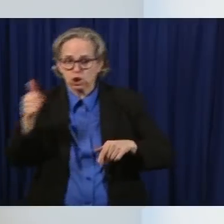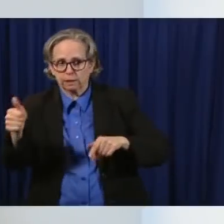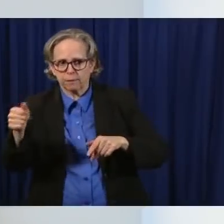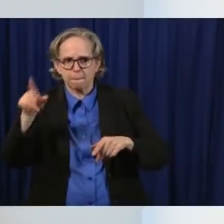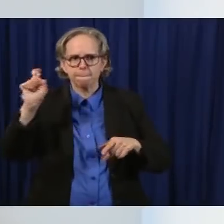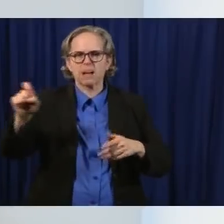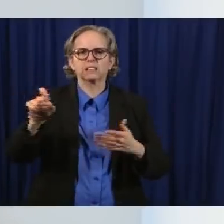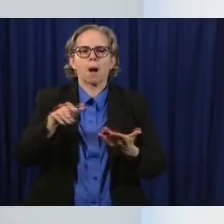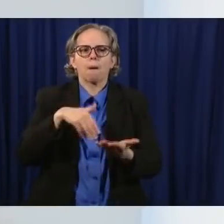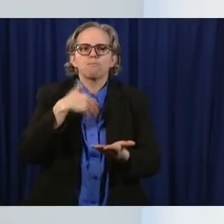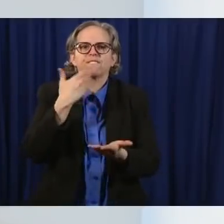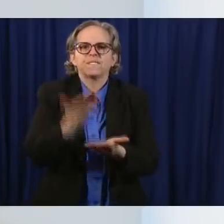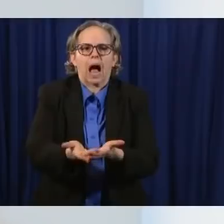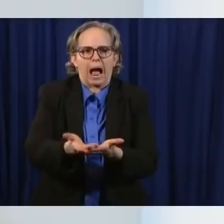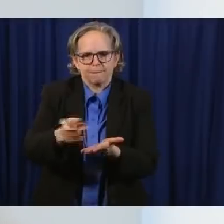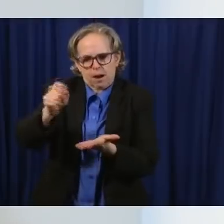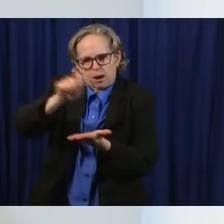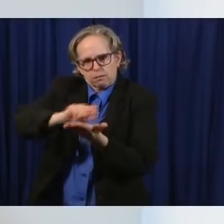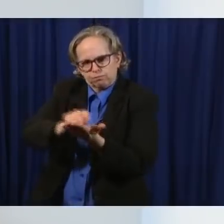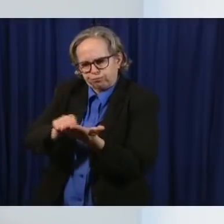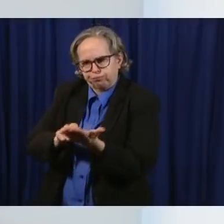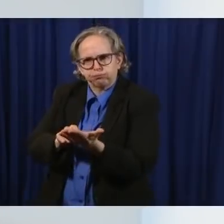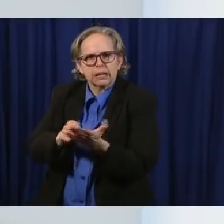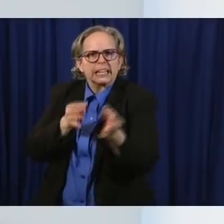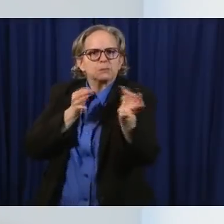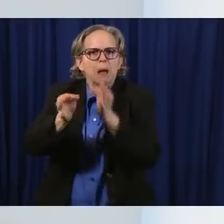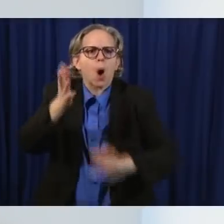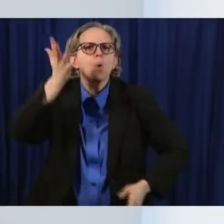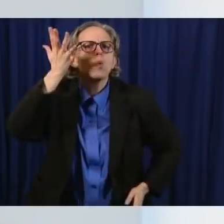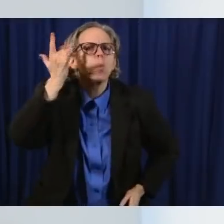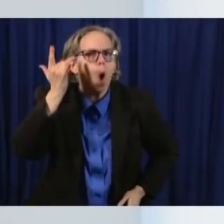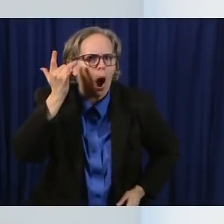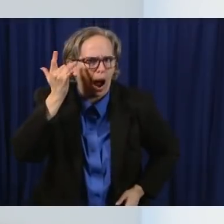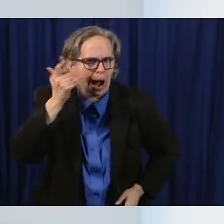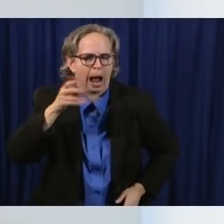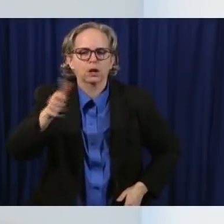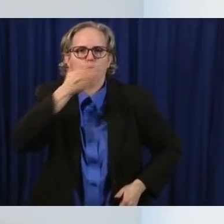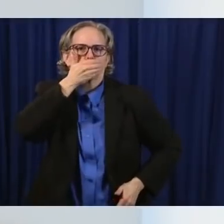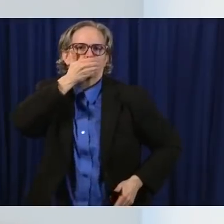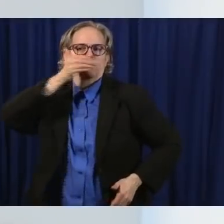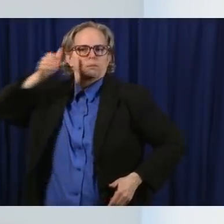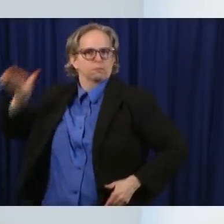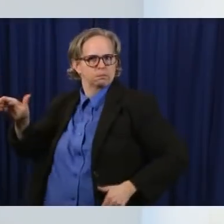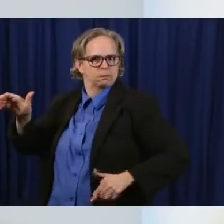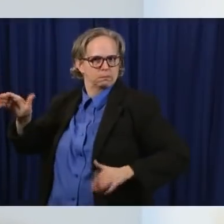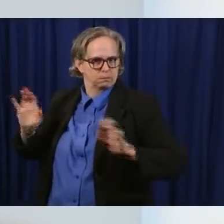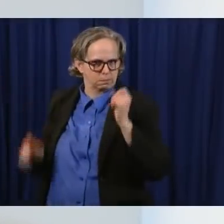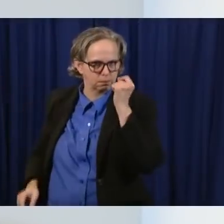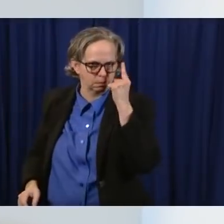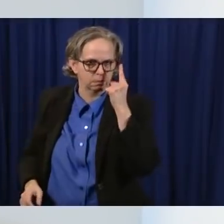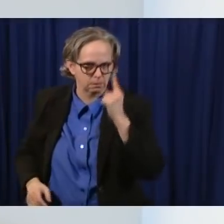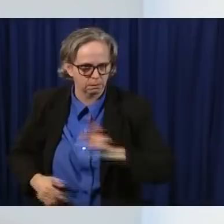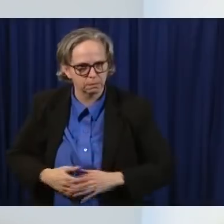YOUR BUSINESS, IF YOU BELIEVE YOUR BUSINESS OR AN EMPLOYEE QUALIFIES FOR THESE EXCEPTIONS, YOU MUST PROVIDE WRITTEN JUSTIFICATION UPON REQUEST.